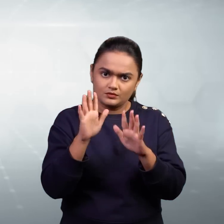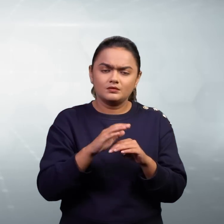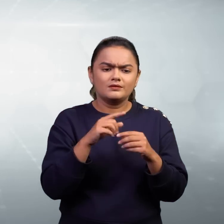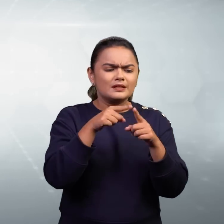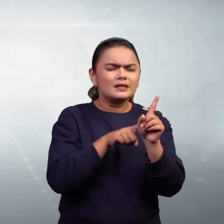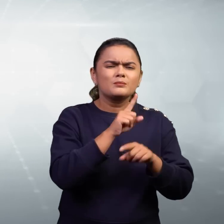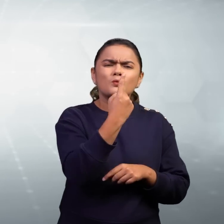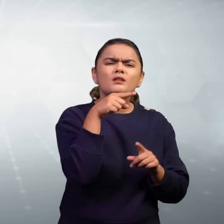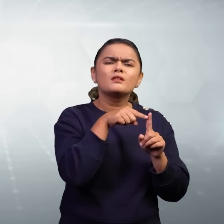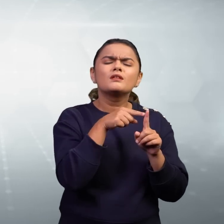What is Type I diabetes?